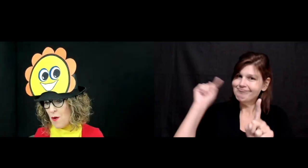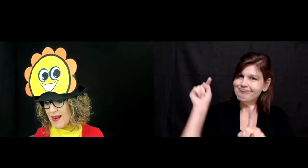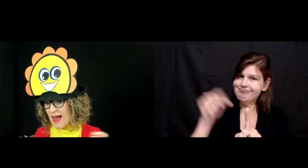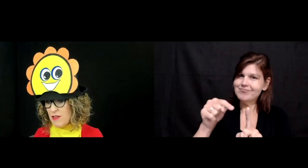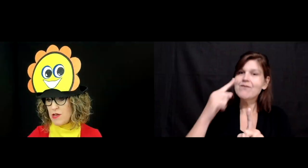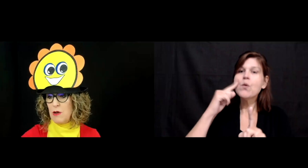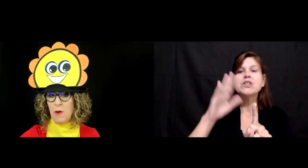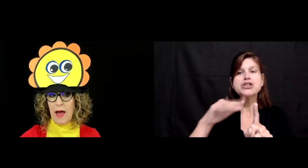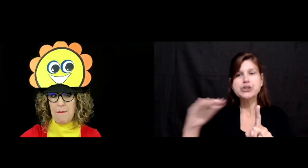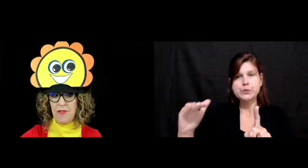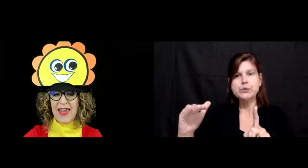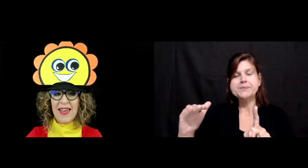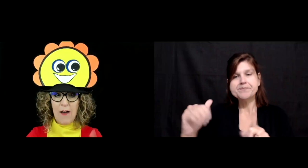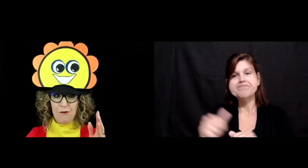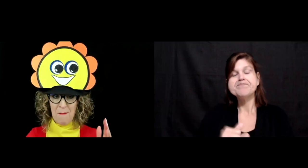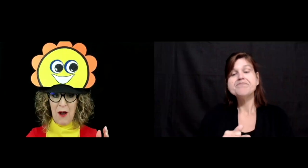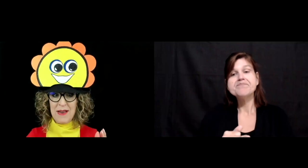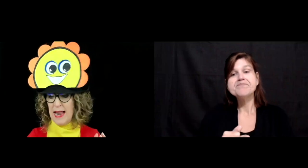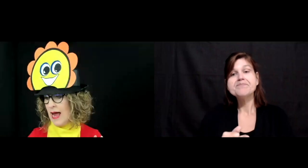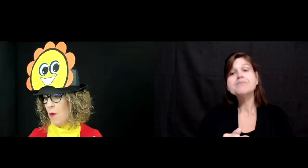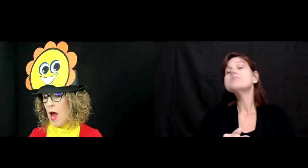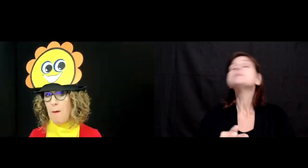So I'd like to think for a moment now